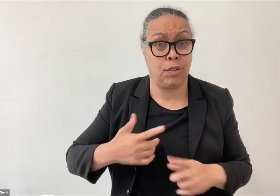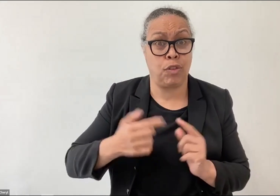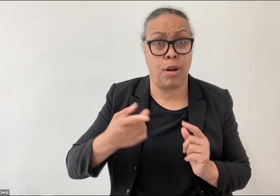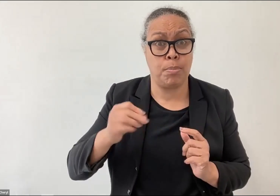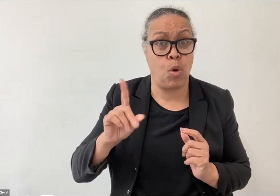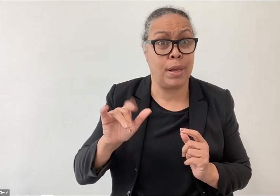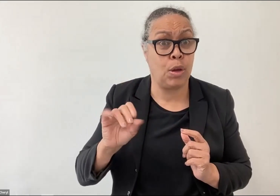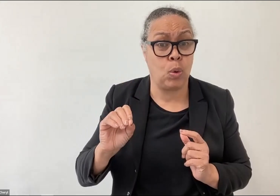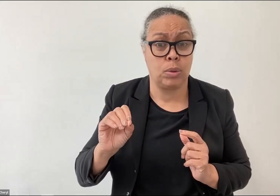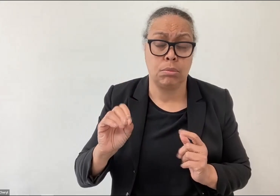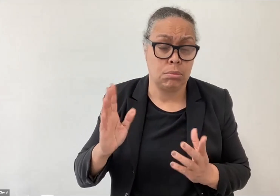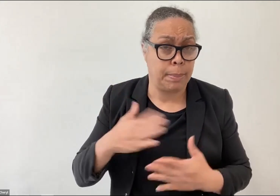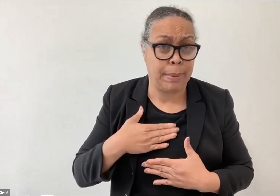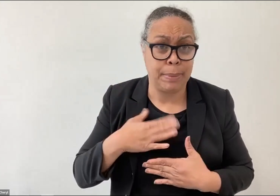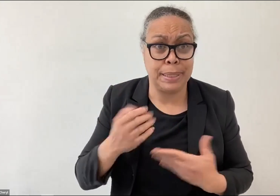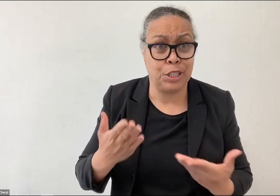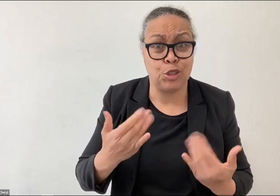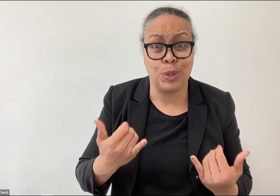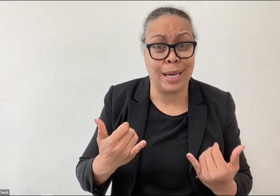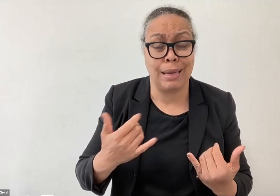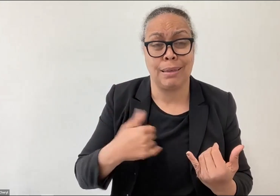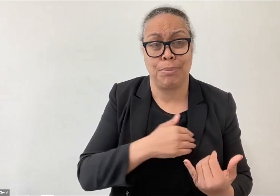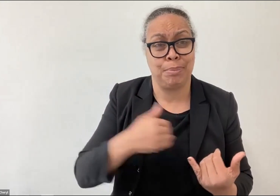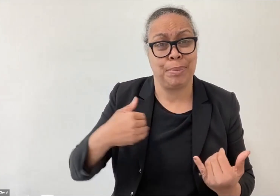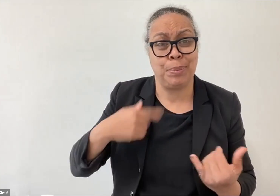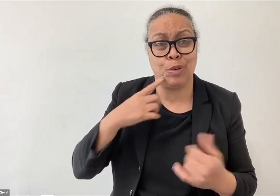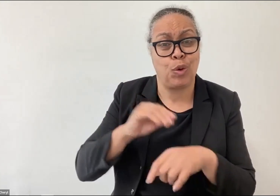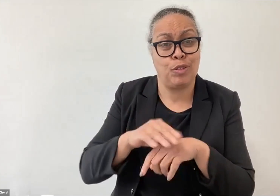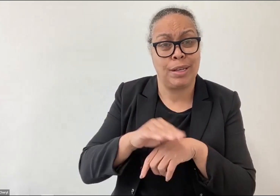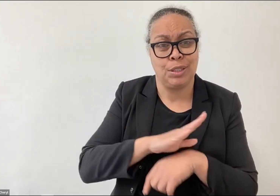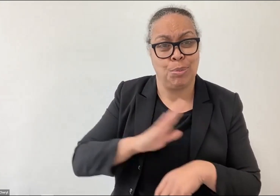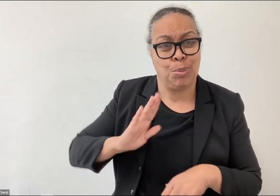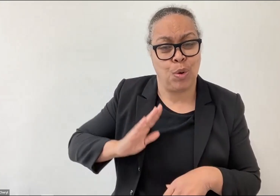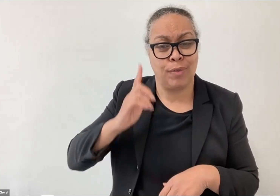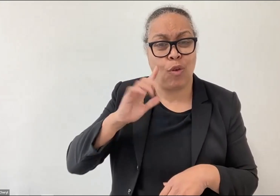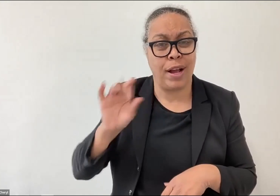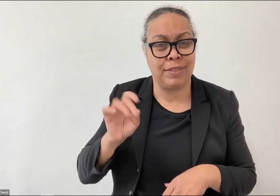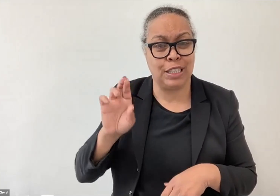survivor. So i'm happy to be here today I'm. A member of the Advisory Board of the Sdr.